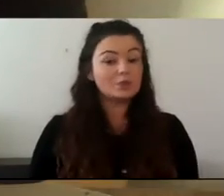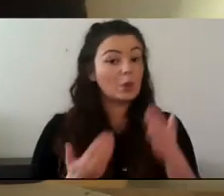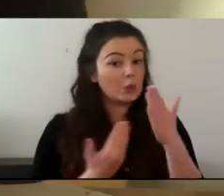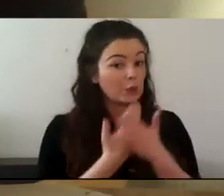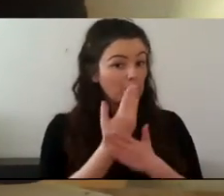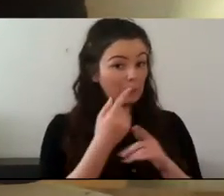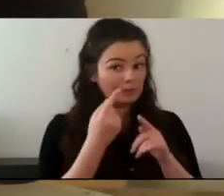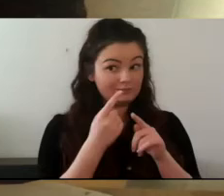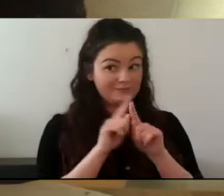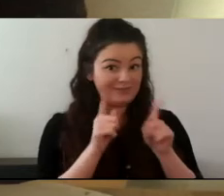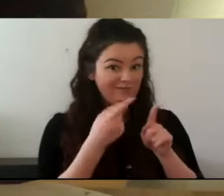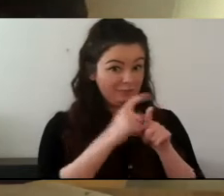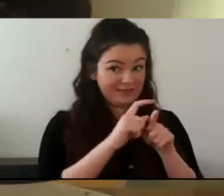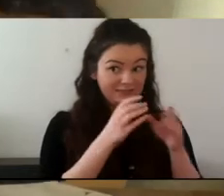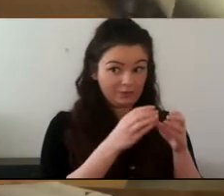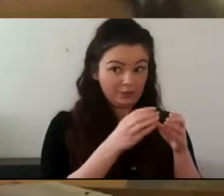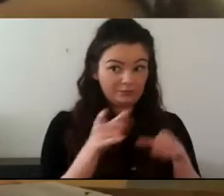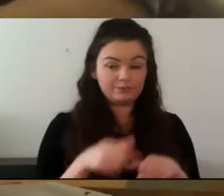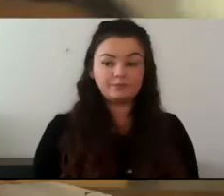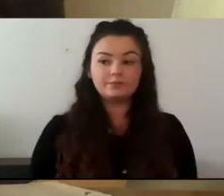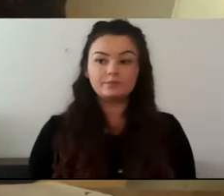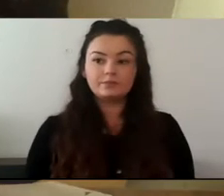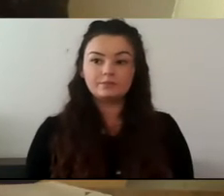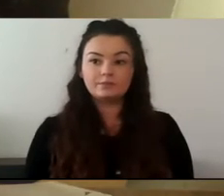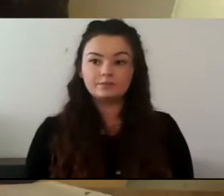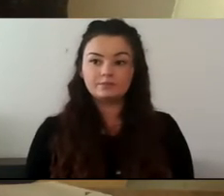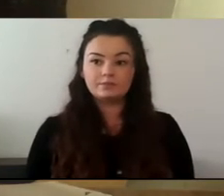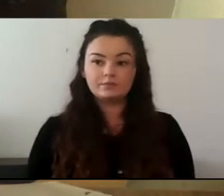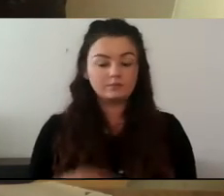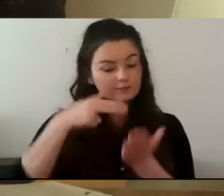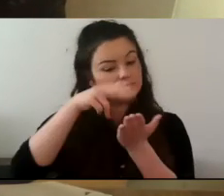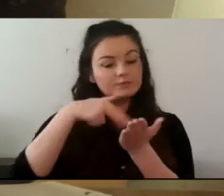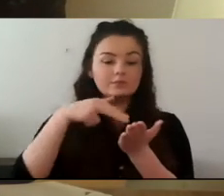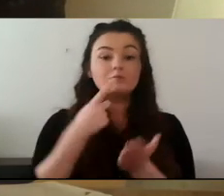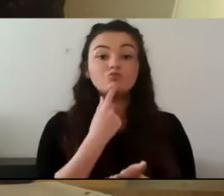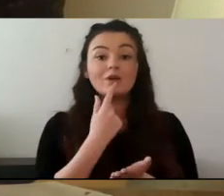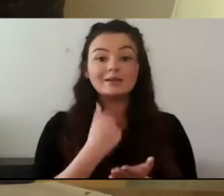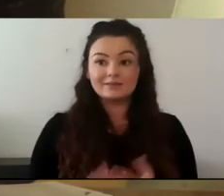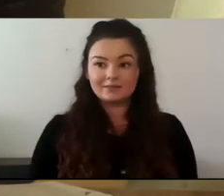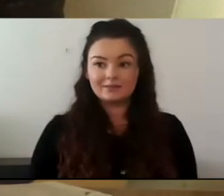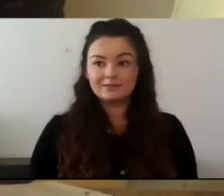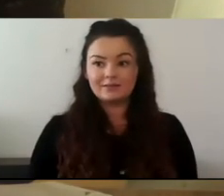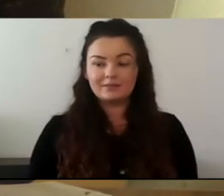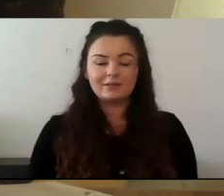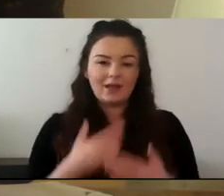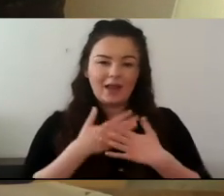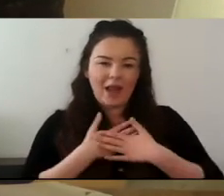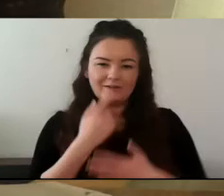potato, another half of a potato. i'm going to paint it red. I absolutely love this red colour